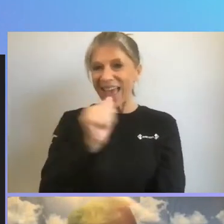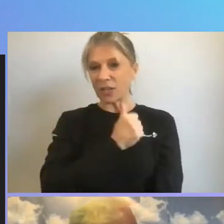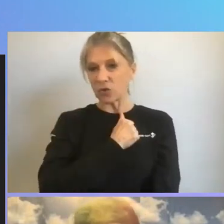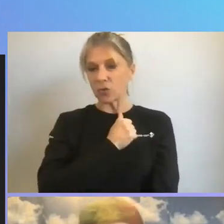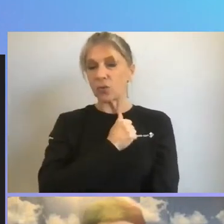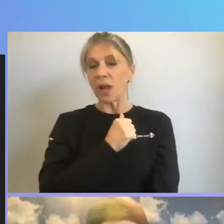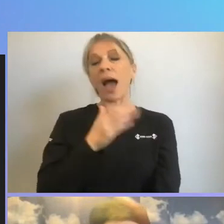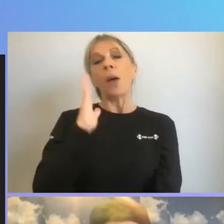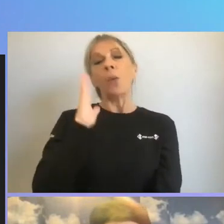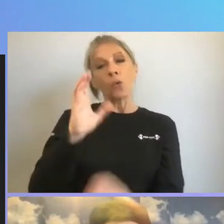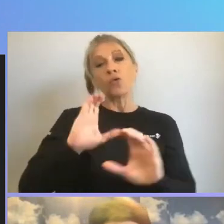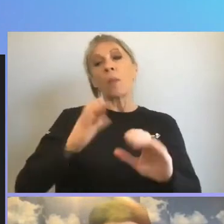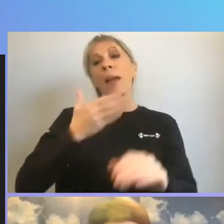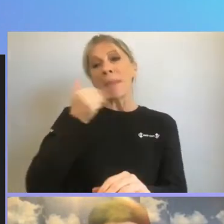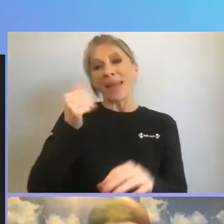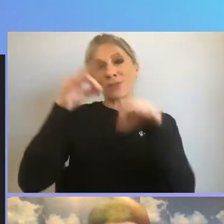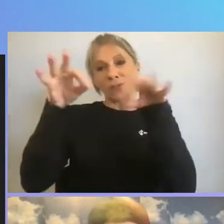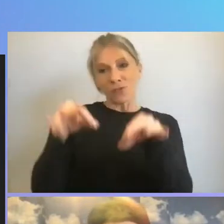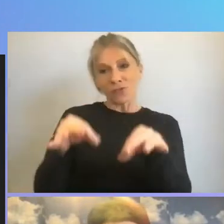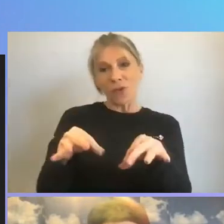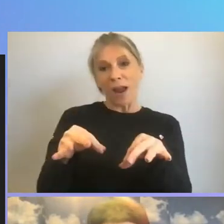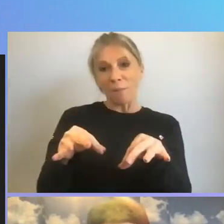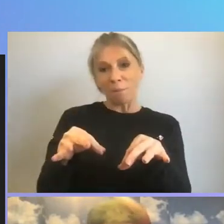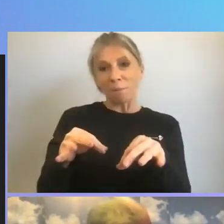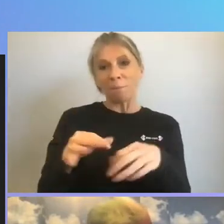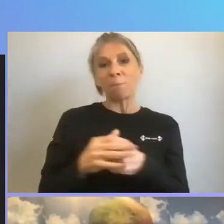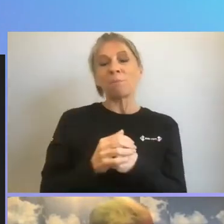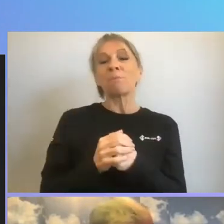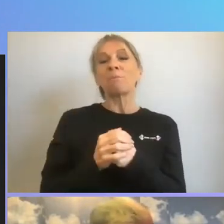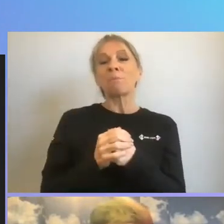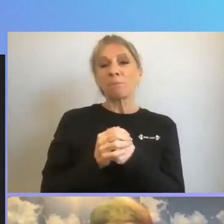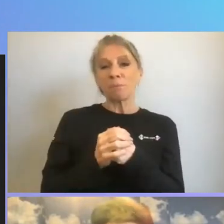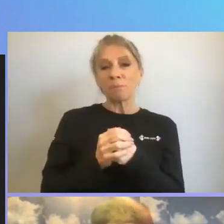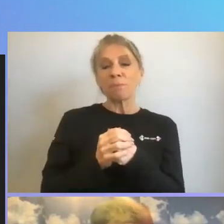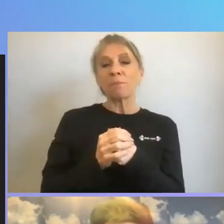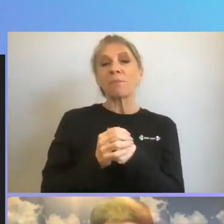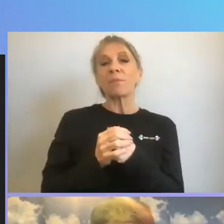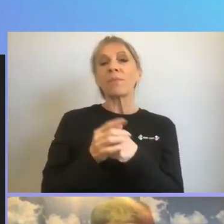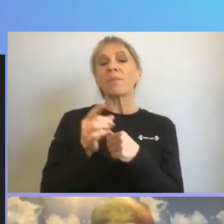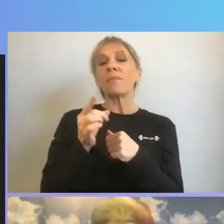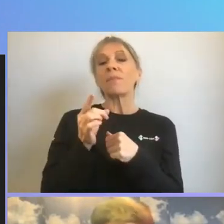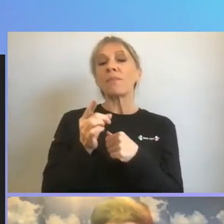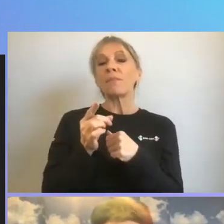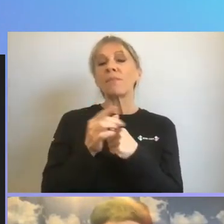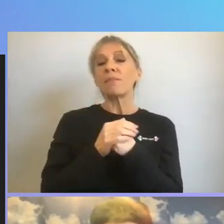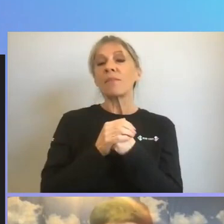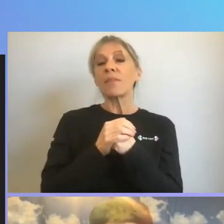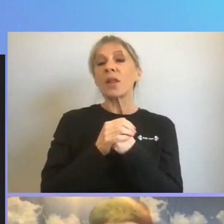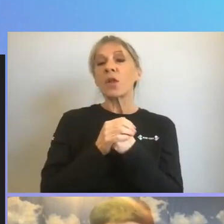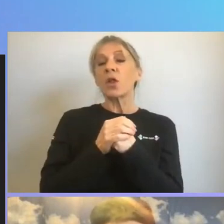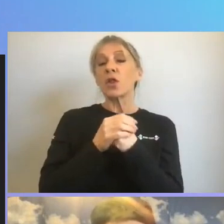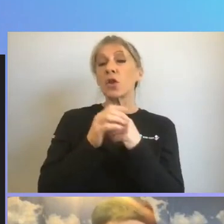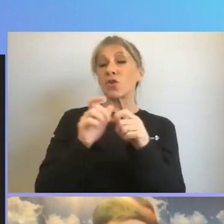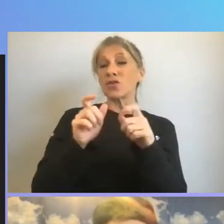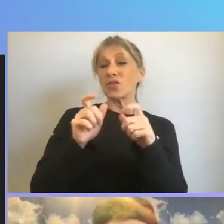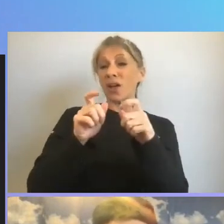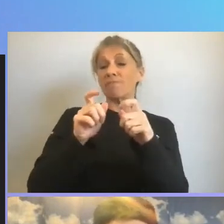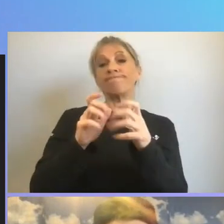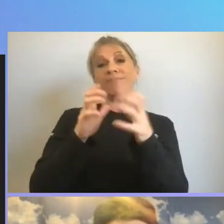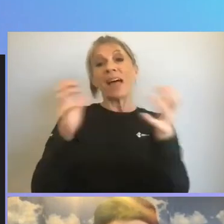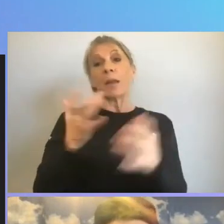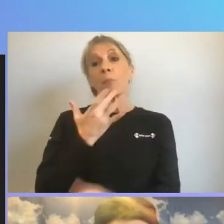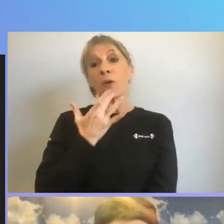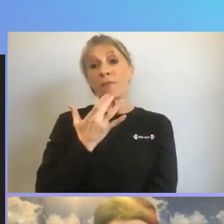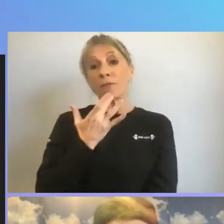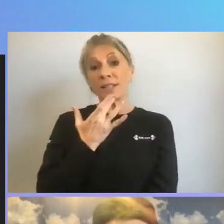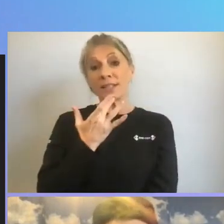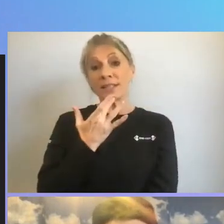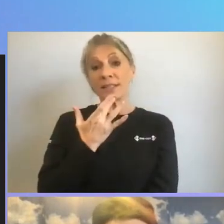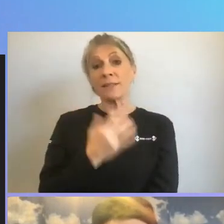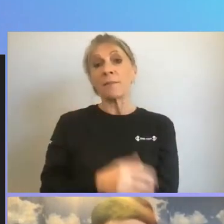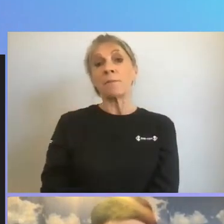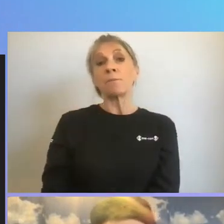it. Um there is a large